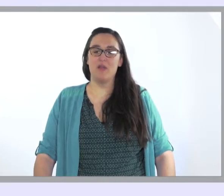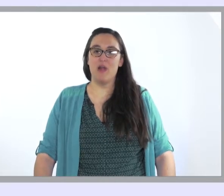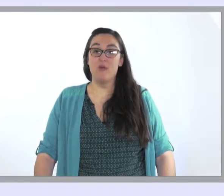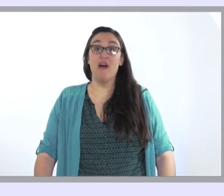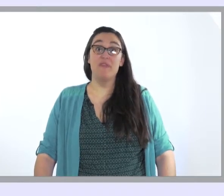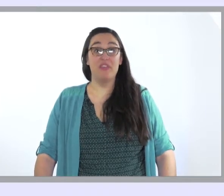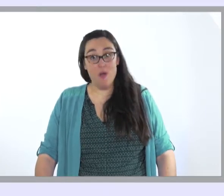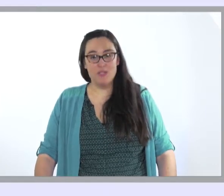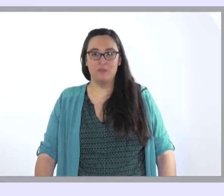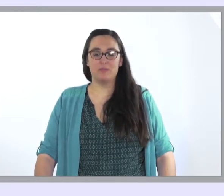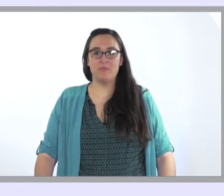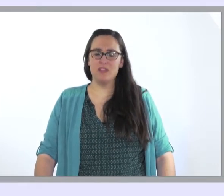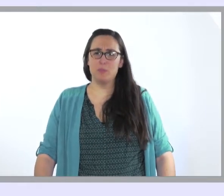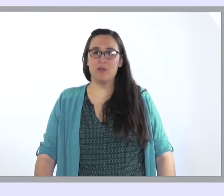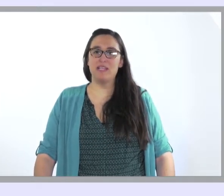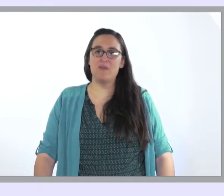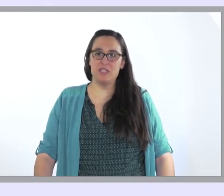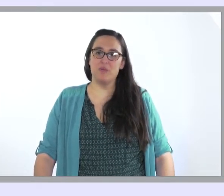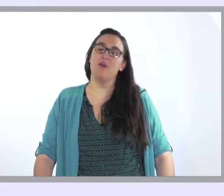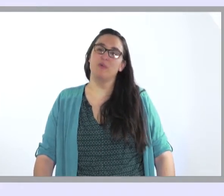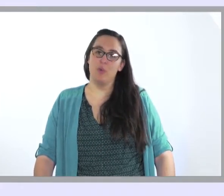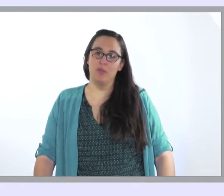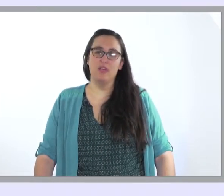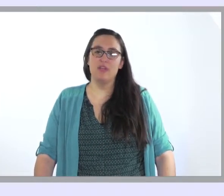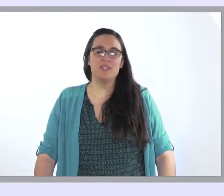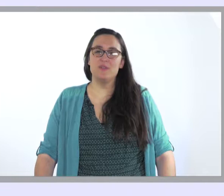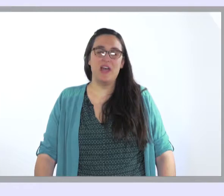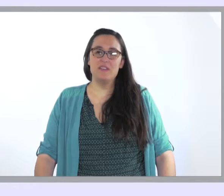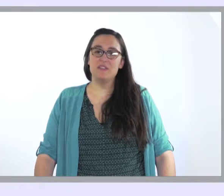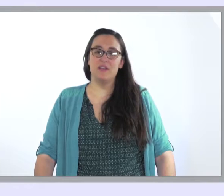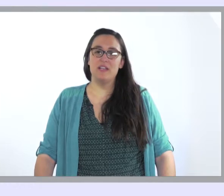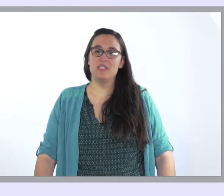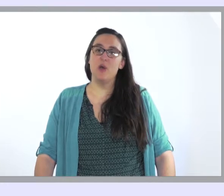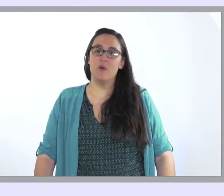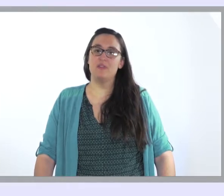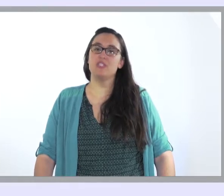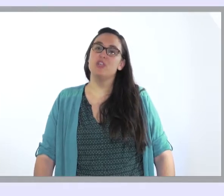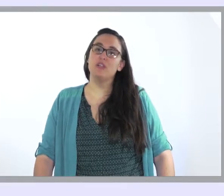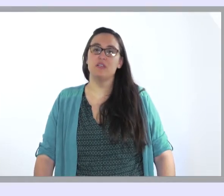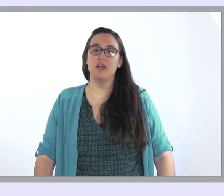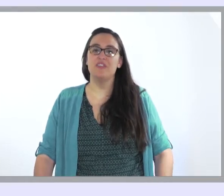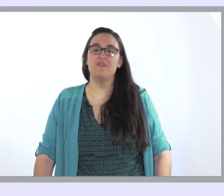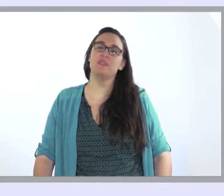about 5000 spoken languages around the world. So obviously there isn't a different sign language